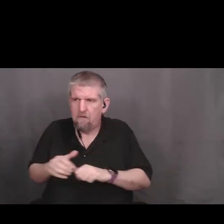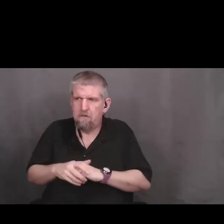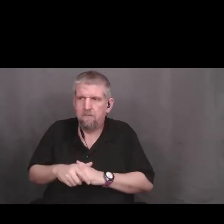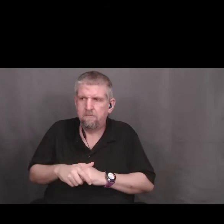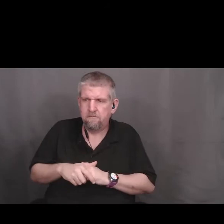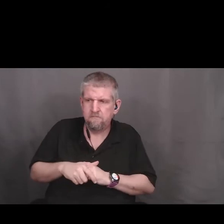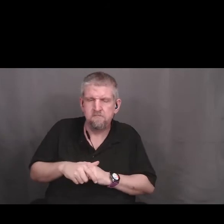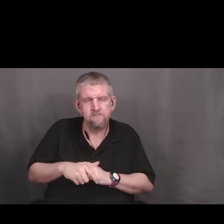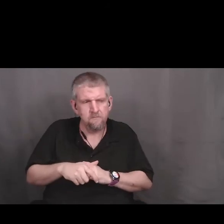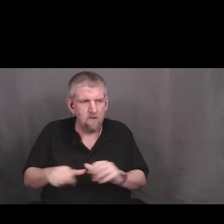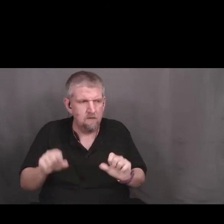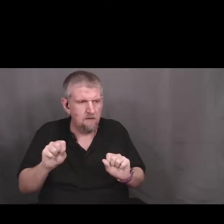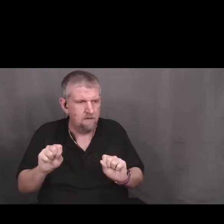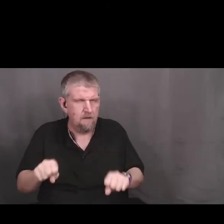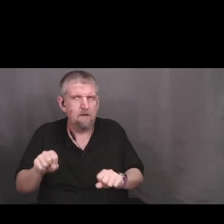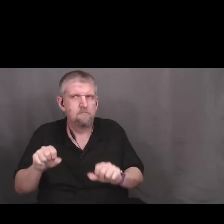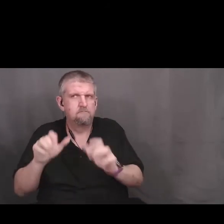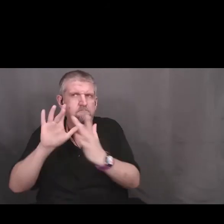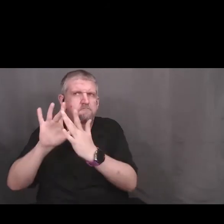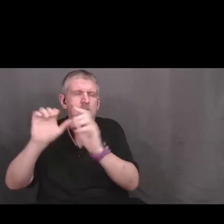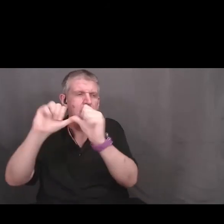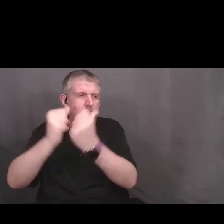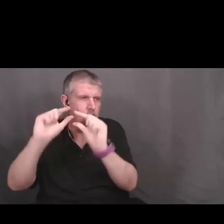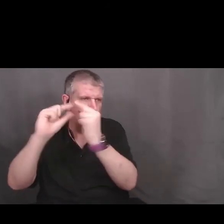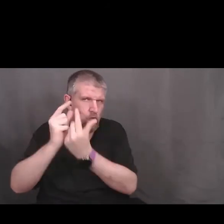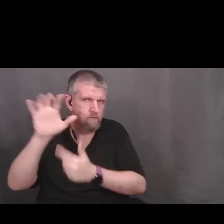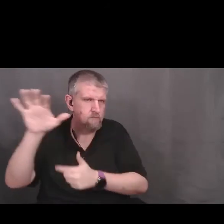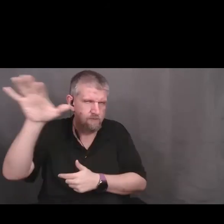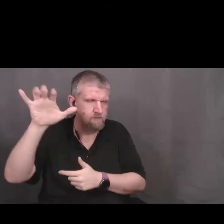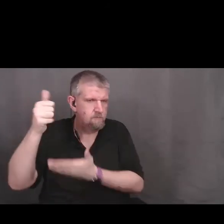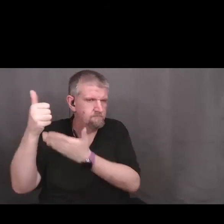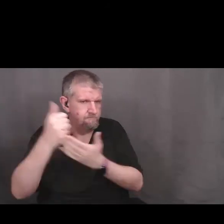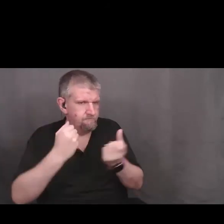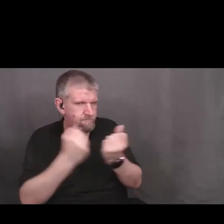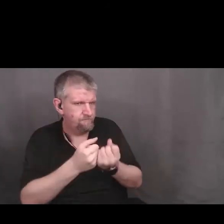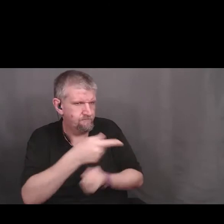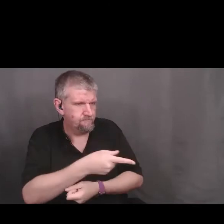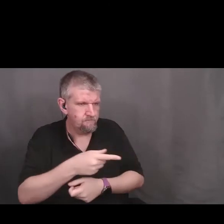so, there are advocacy groups, such as Disability Rights Texas and other advocacy groups